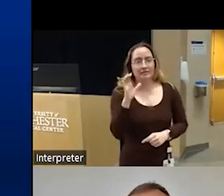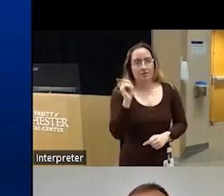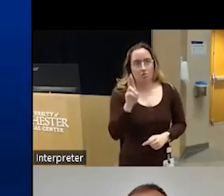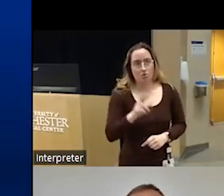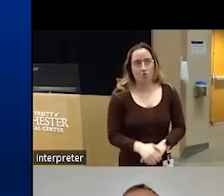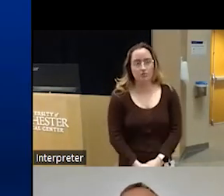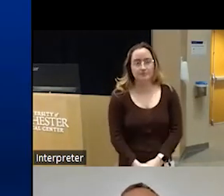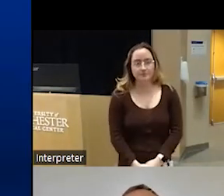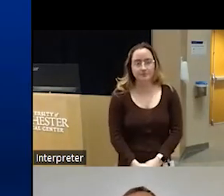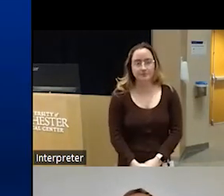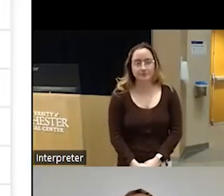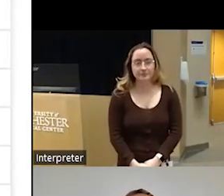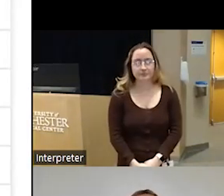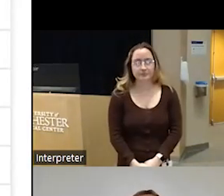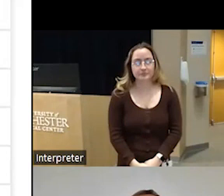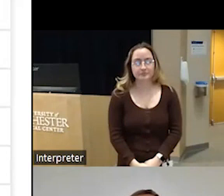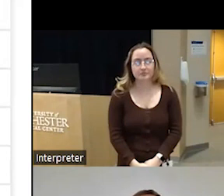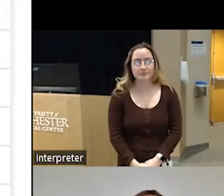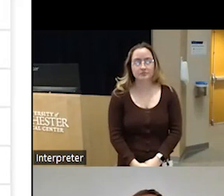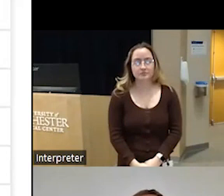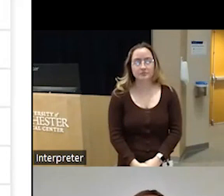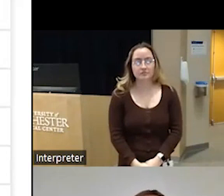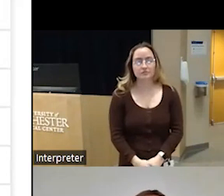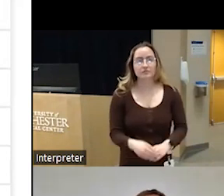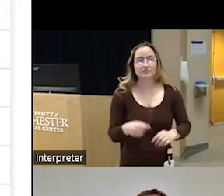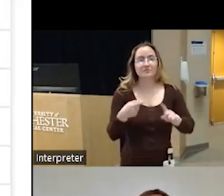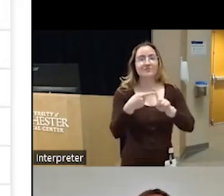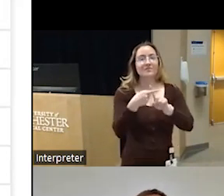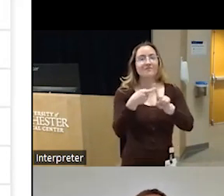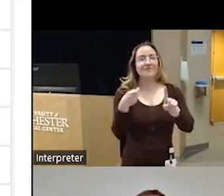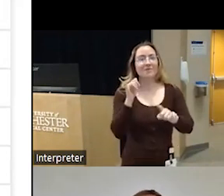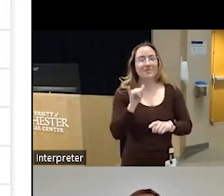So how do then the cardiomedabolic abnormalities relates to outcome?